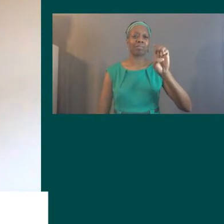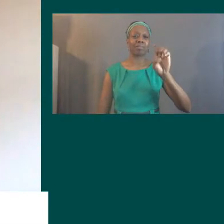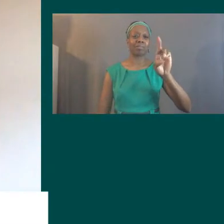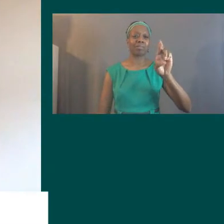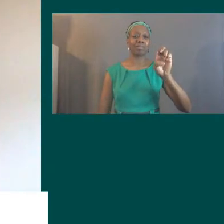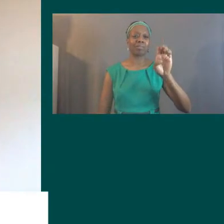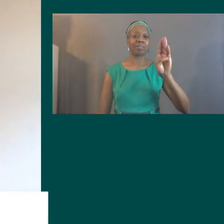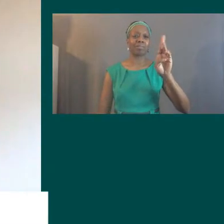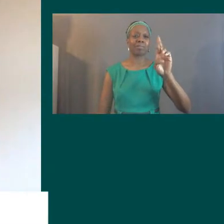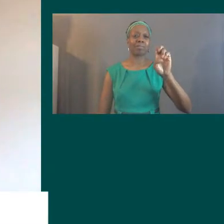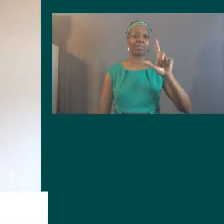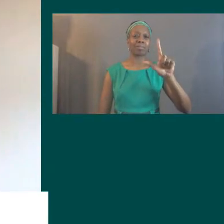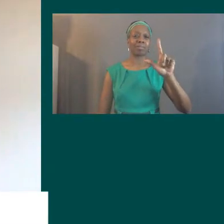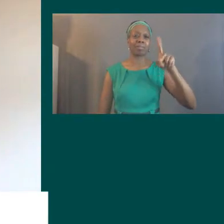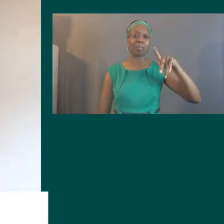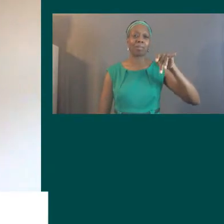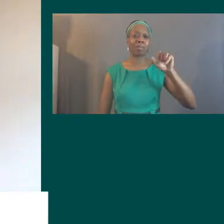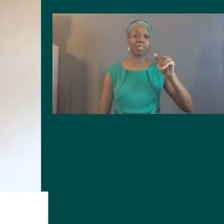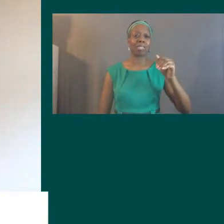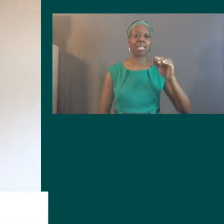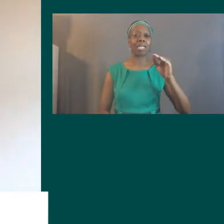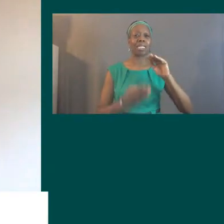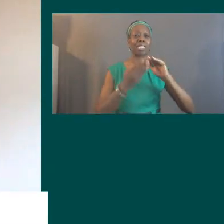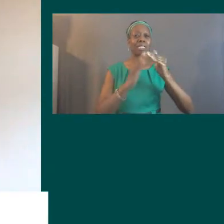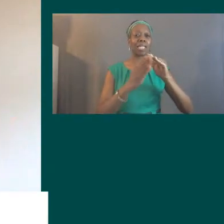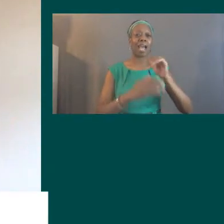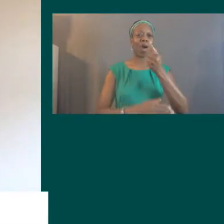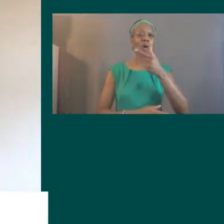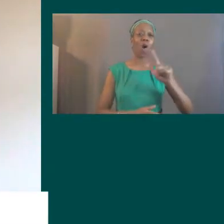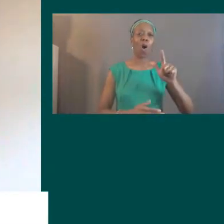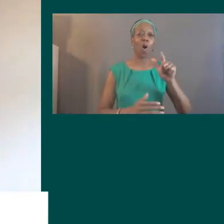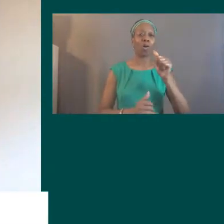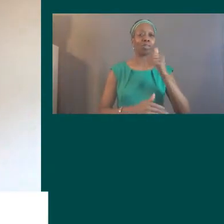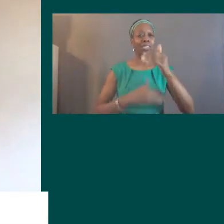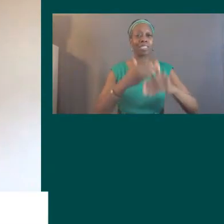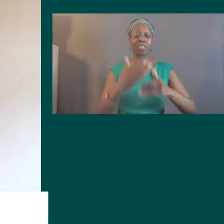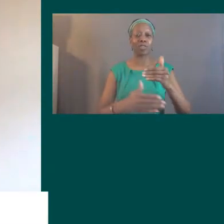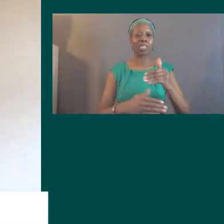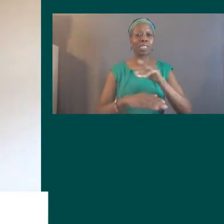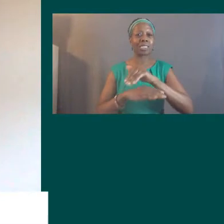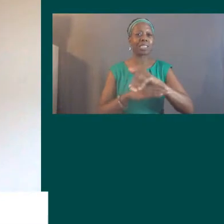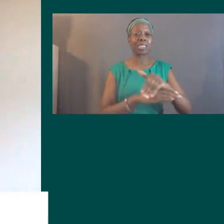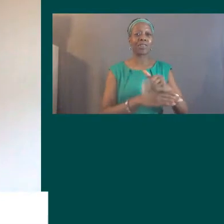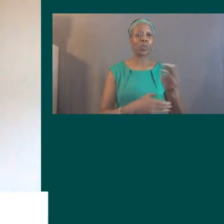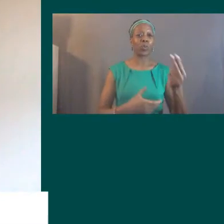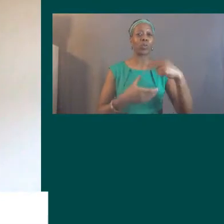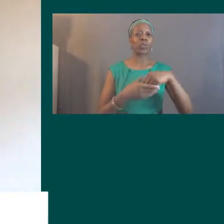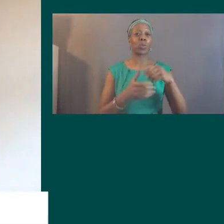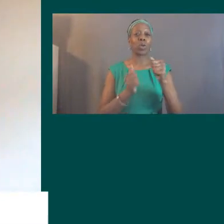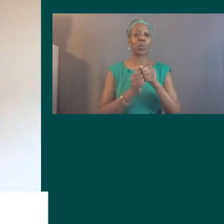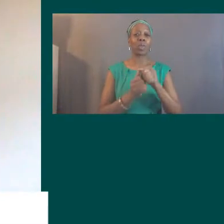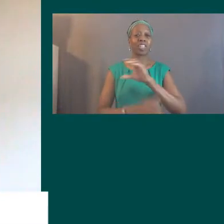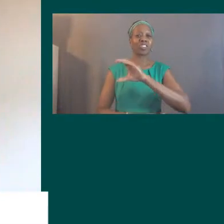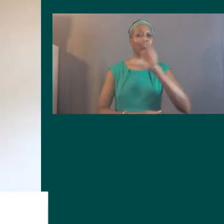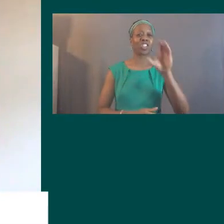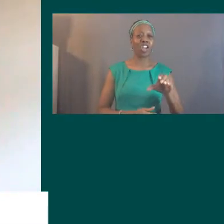This evening we are going to be joined by the teams from Chicago. From Shirley Ryan Abilitylab, as well as Northwestern University.